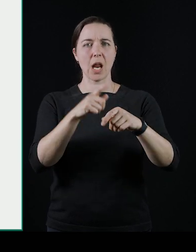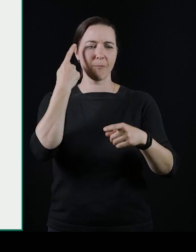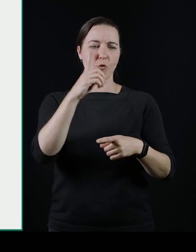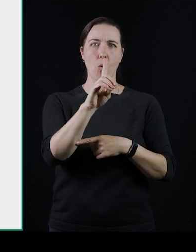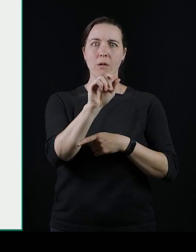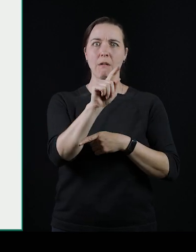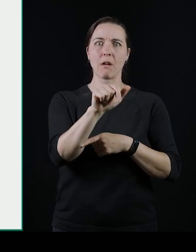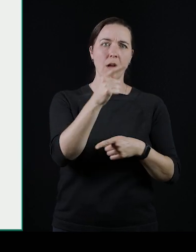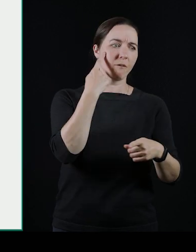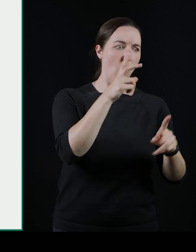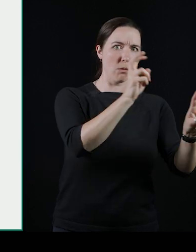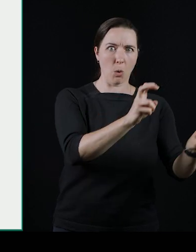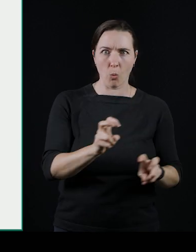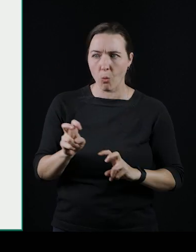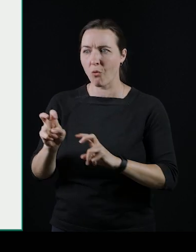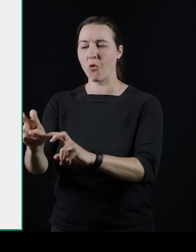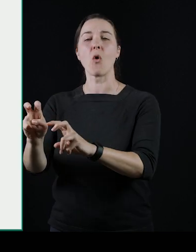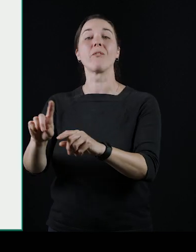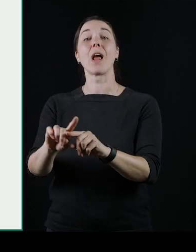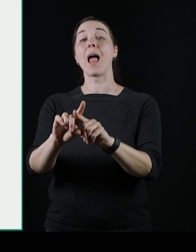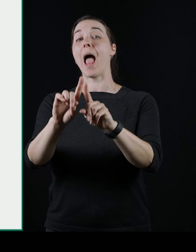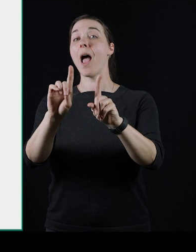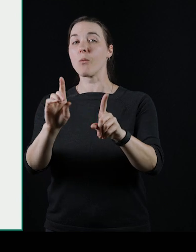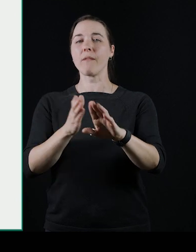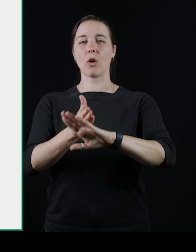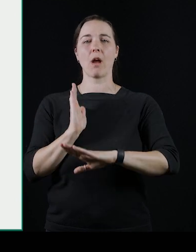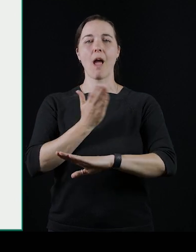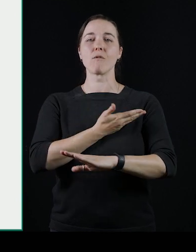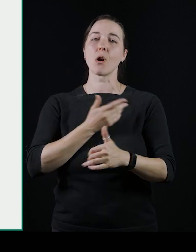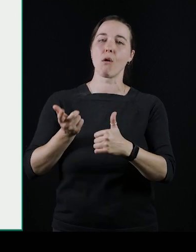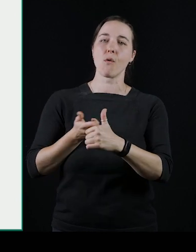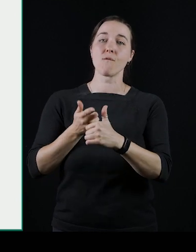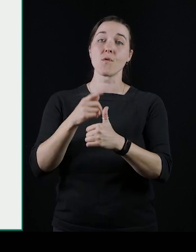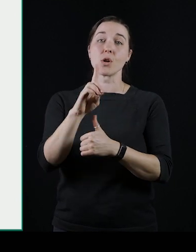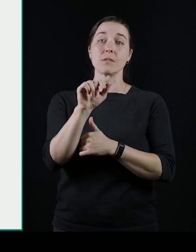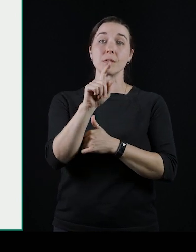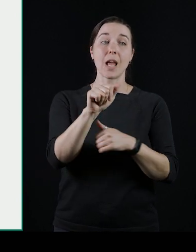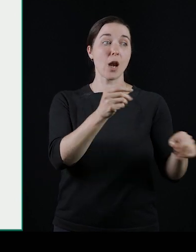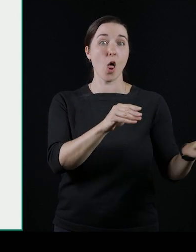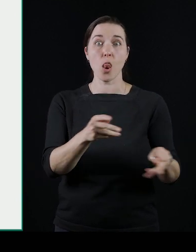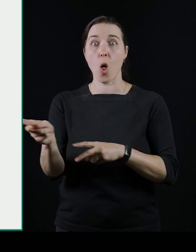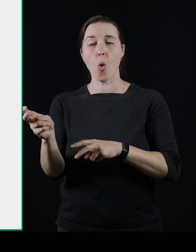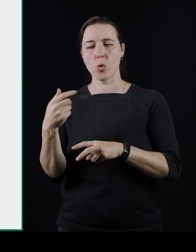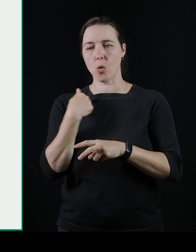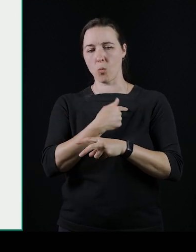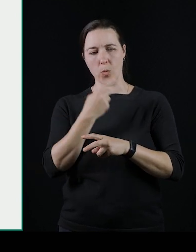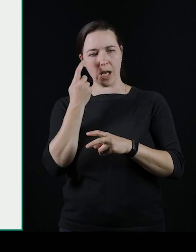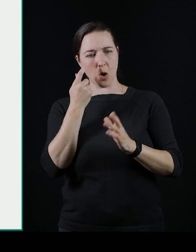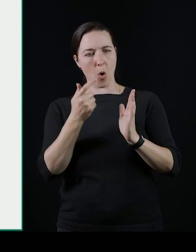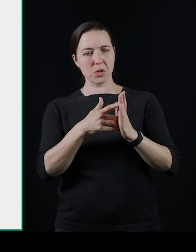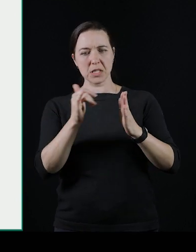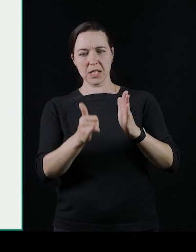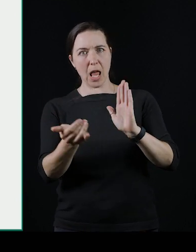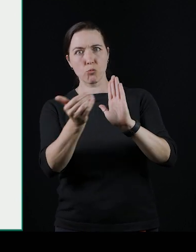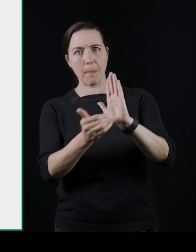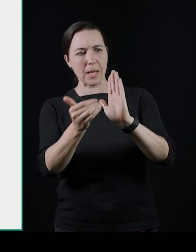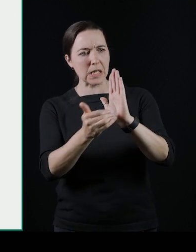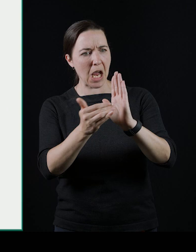from AWS to Azure via DMS, however after our initial data load, replication was solid